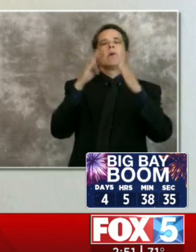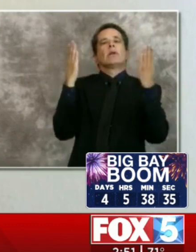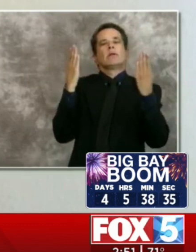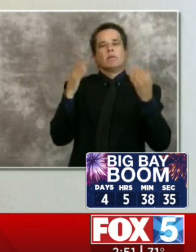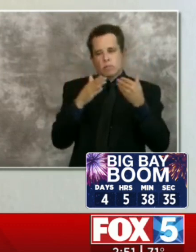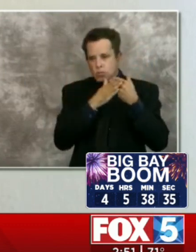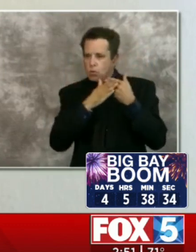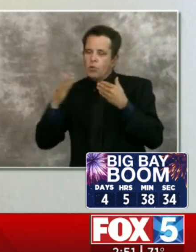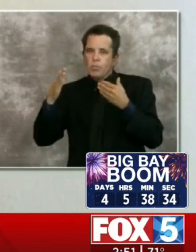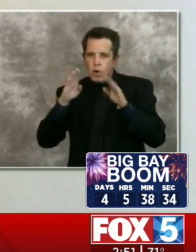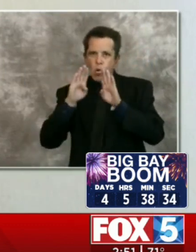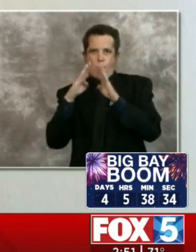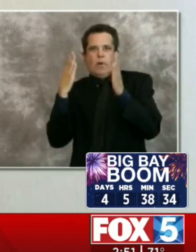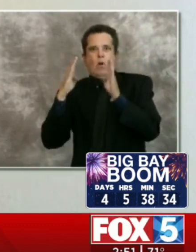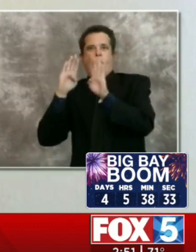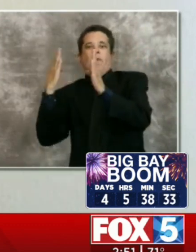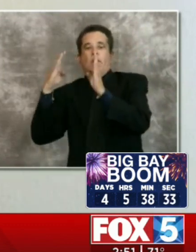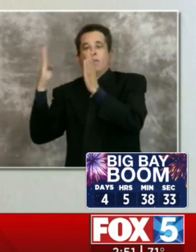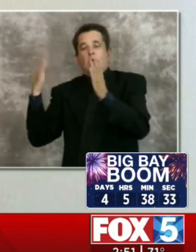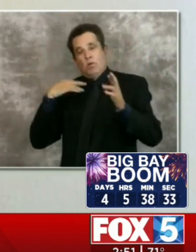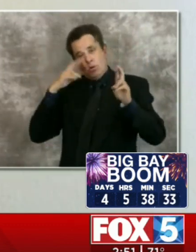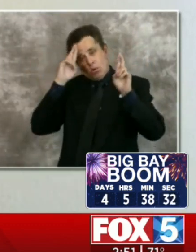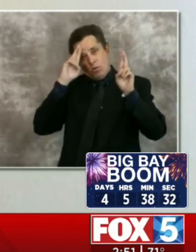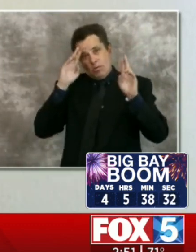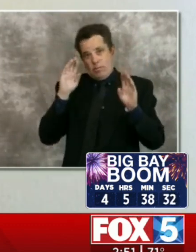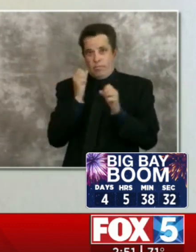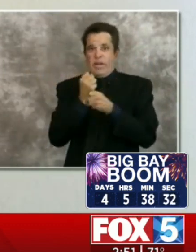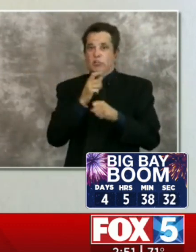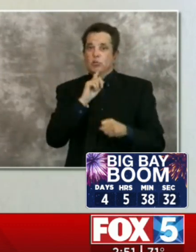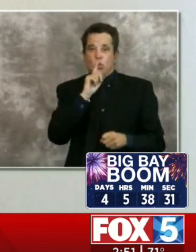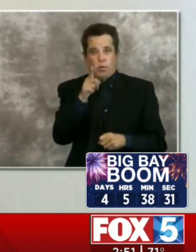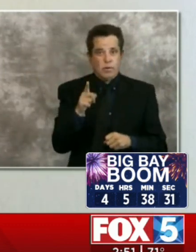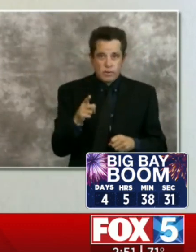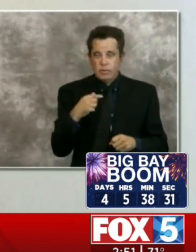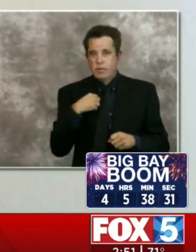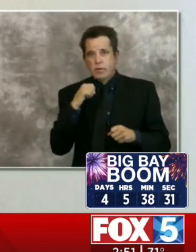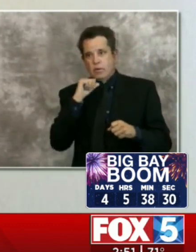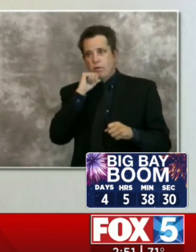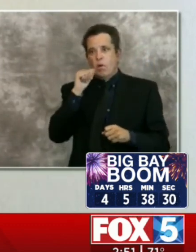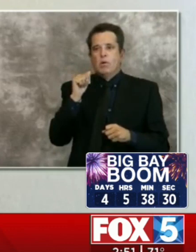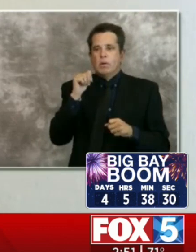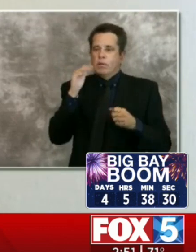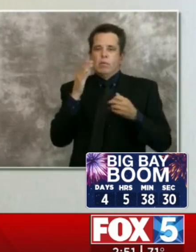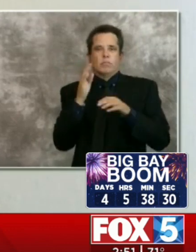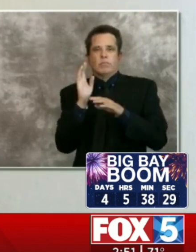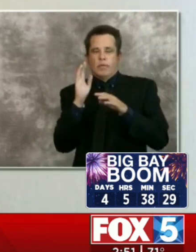ARE DESIGNED TO GIVE US THE HIGHEST POSSIBLE CARE OF REMAINING OPEN AS BEST WE CAN